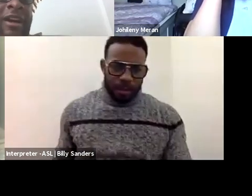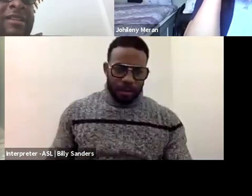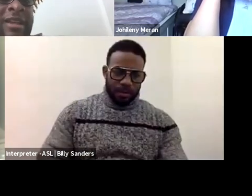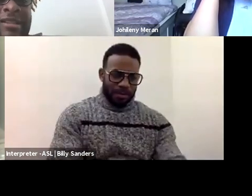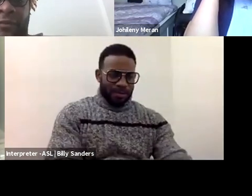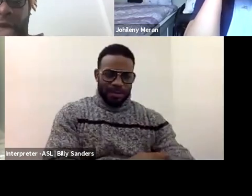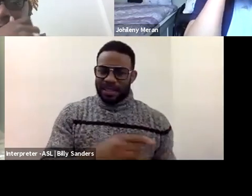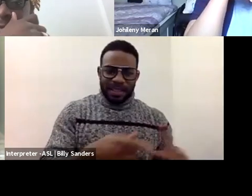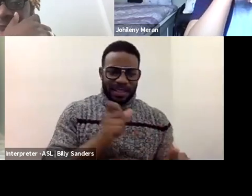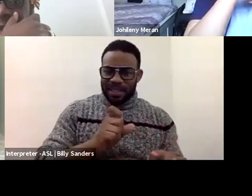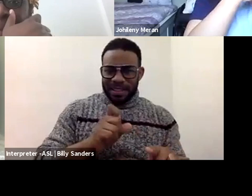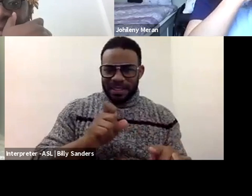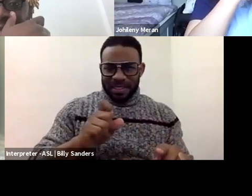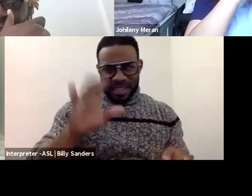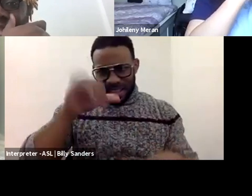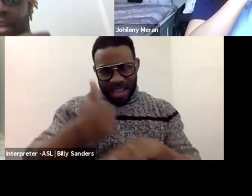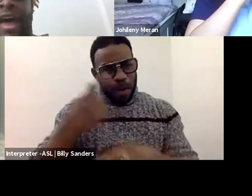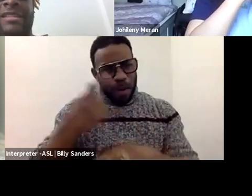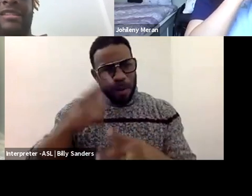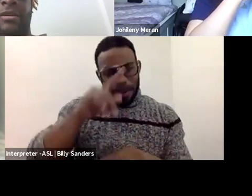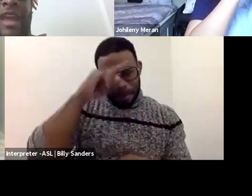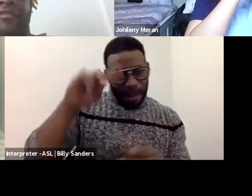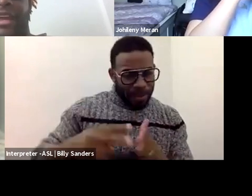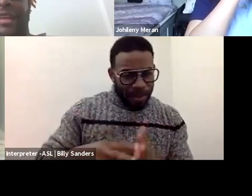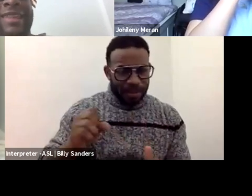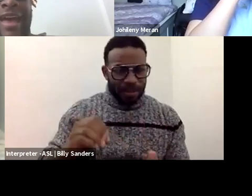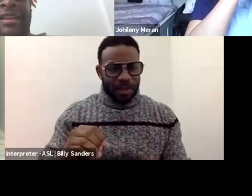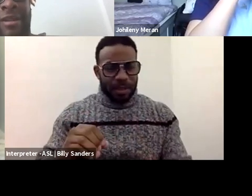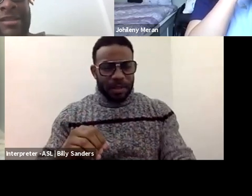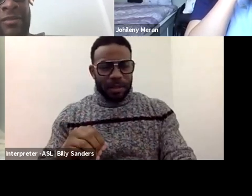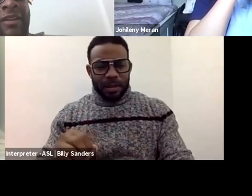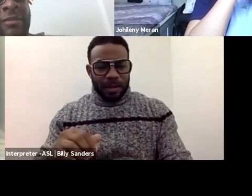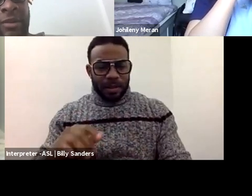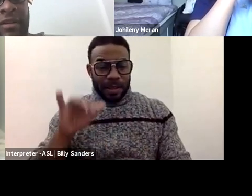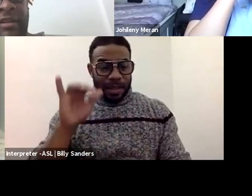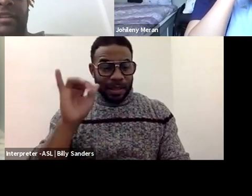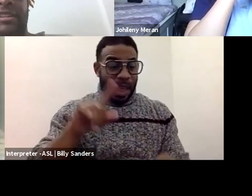different context of what Black means And so navigating that is also very important.